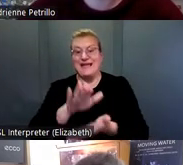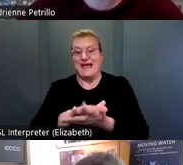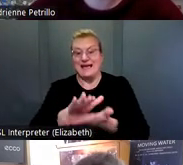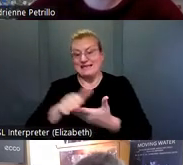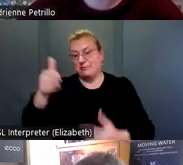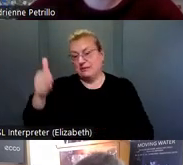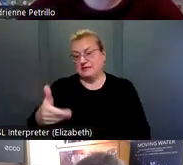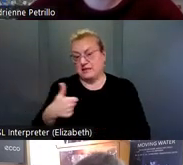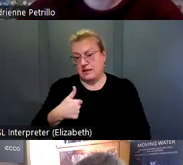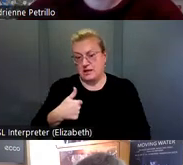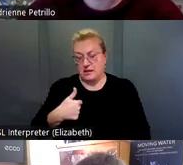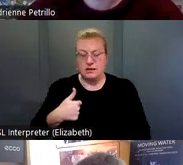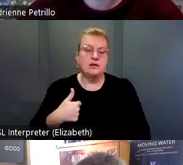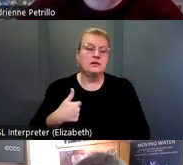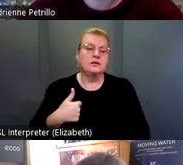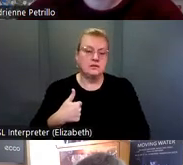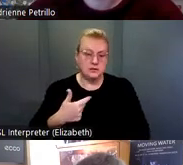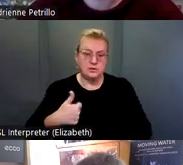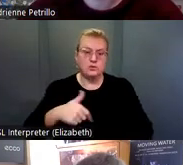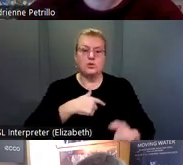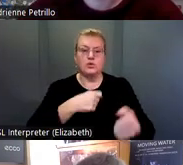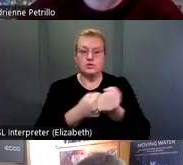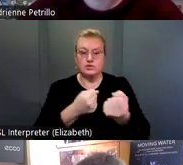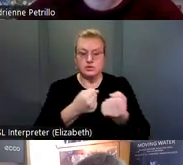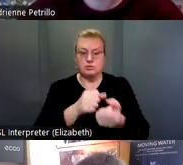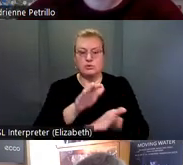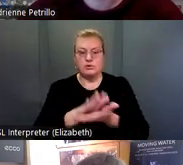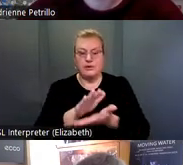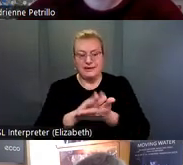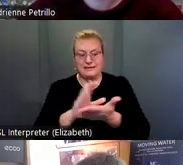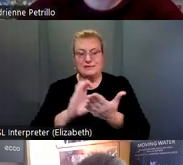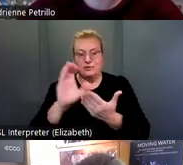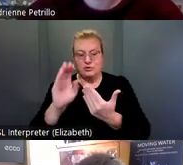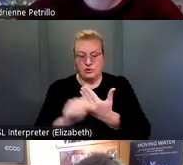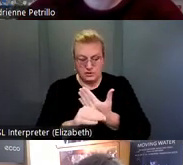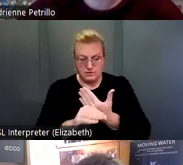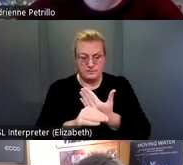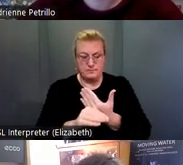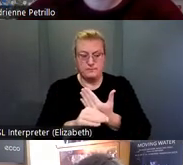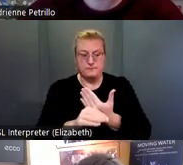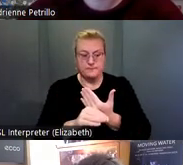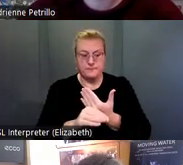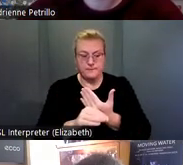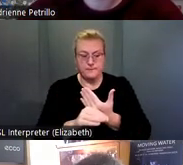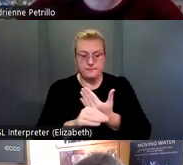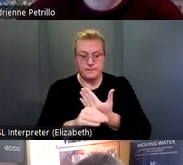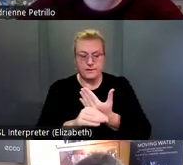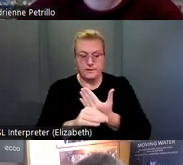and so we support the academic curriculum. Fortunately for me,